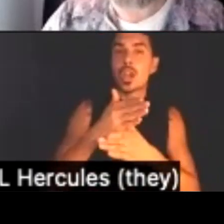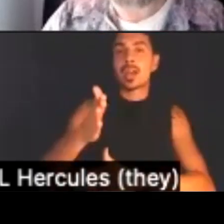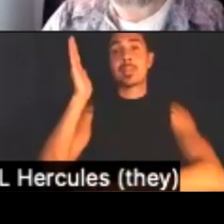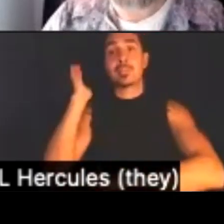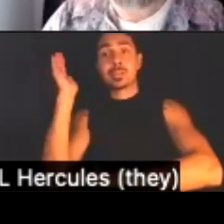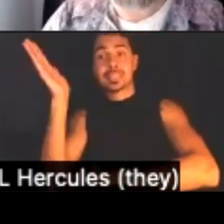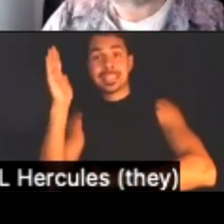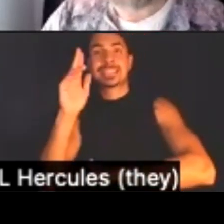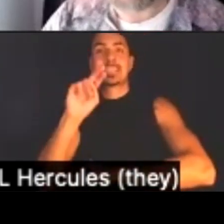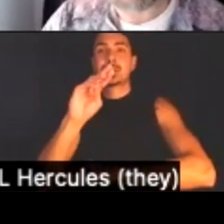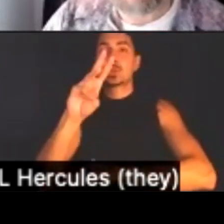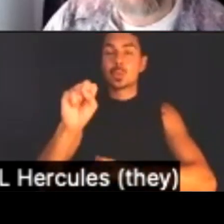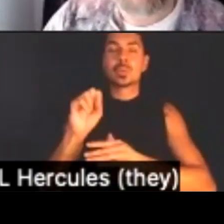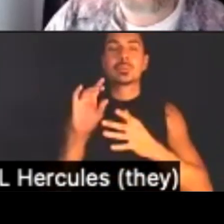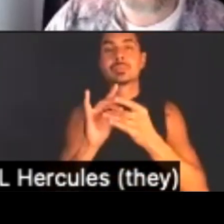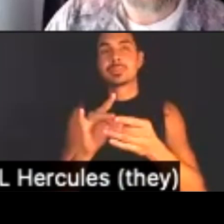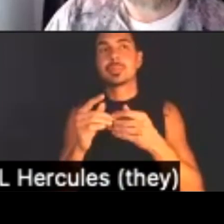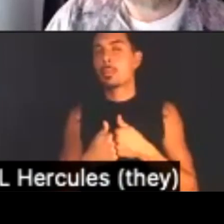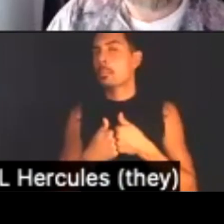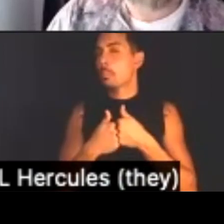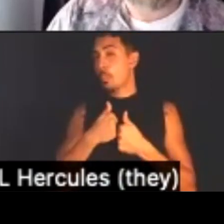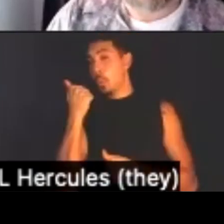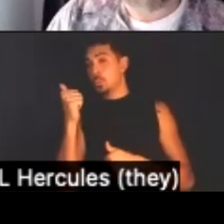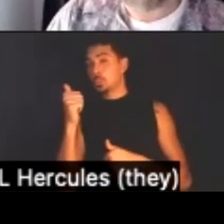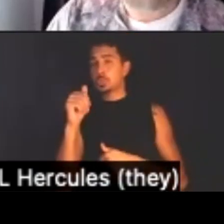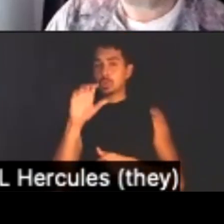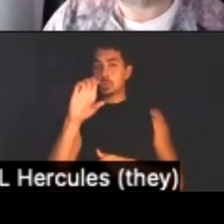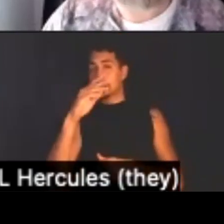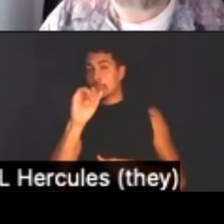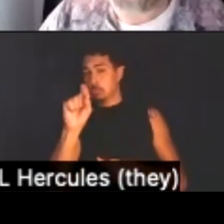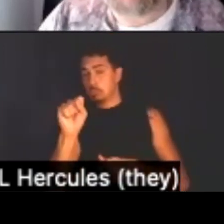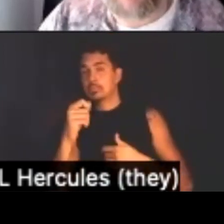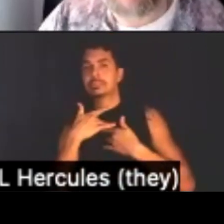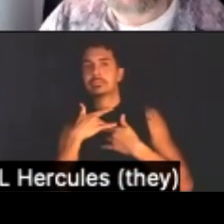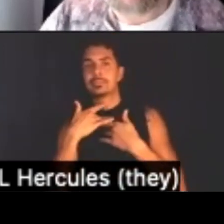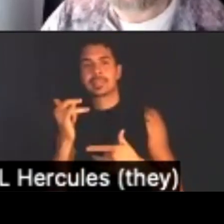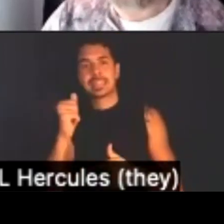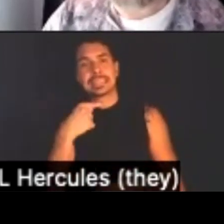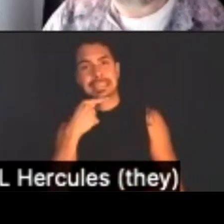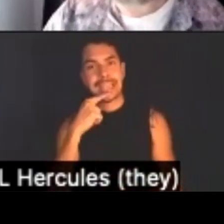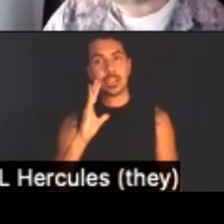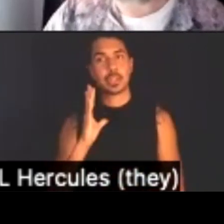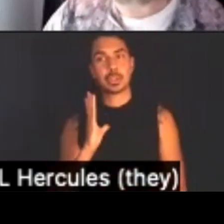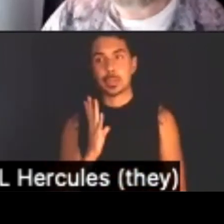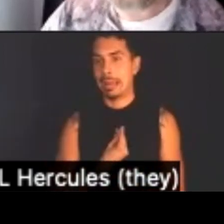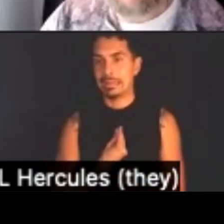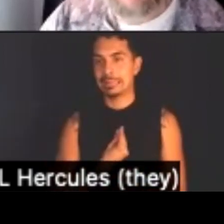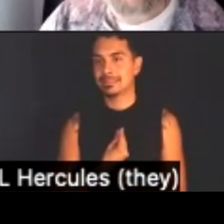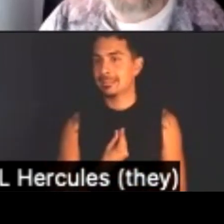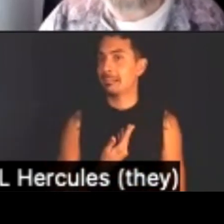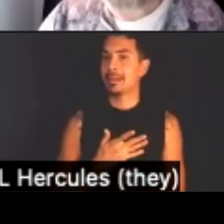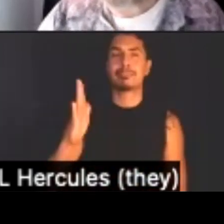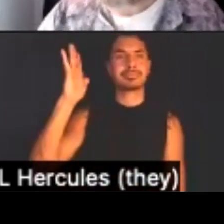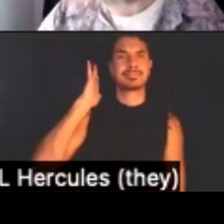at least on most channels, are able to say the word trans now, whereas that didn't used to be true,